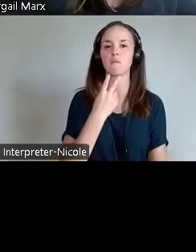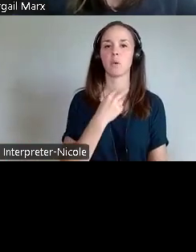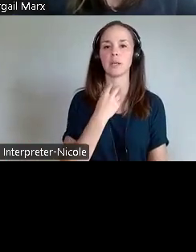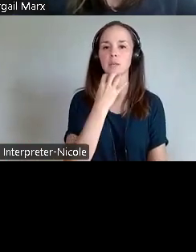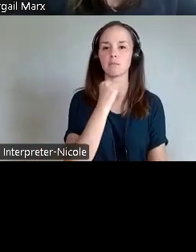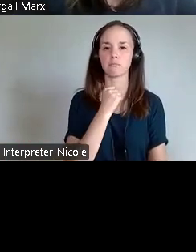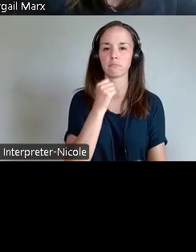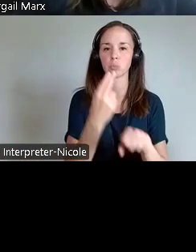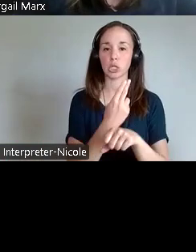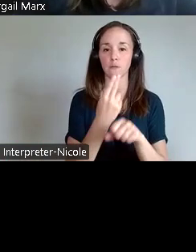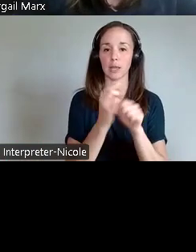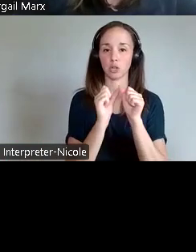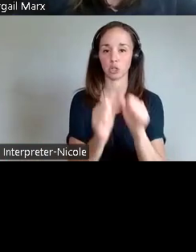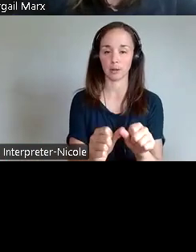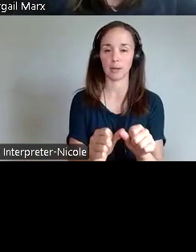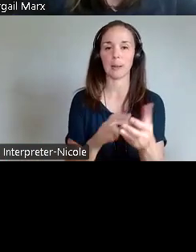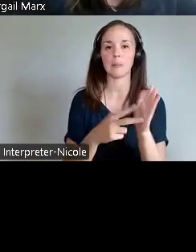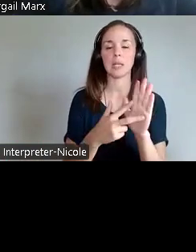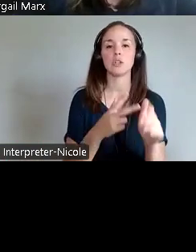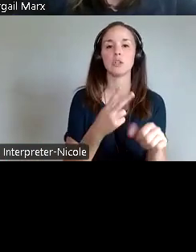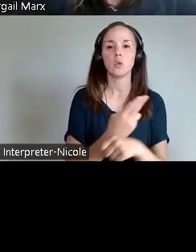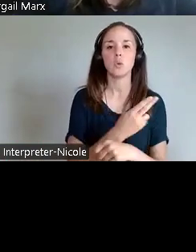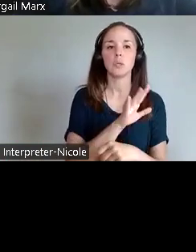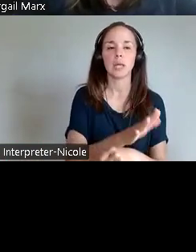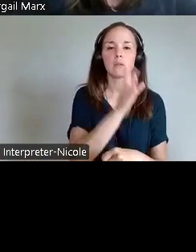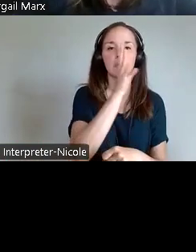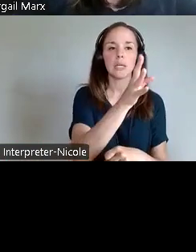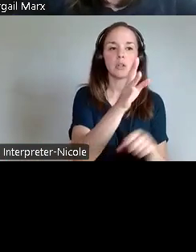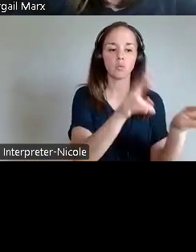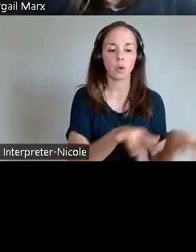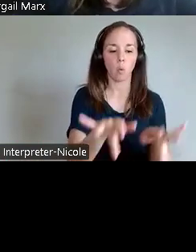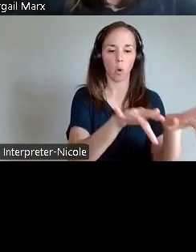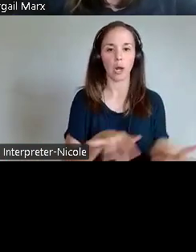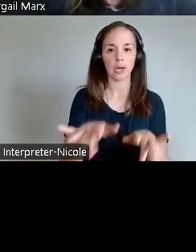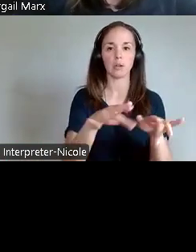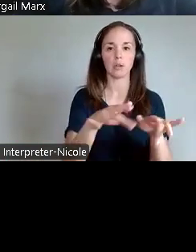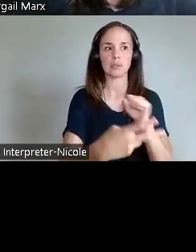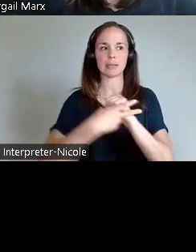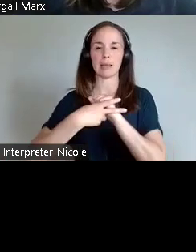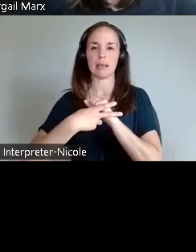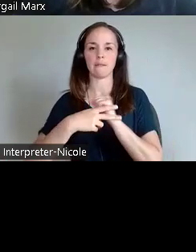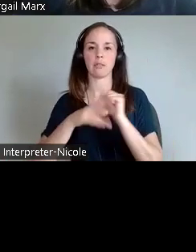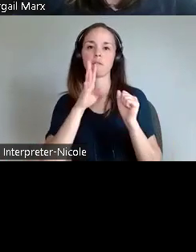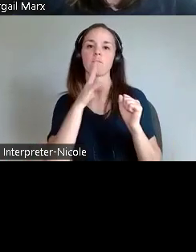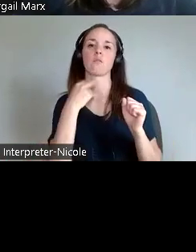And this focuses on recording their speech to save examples of their speech that they can use later